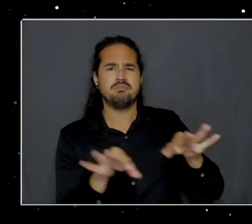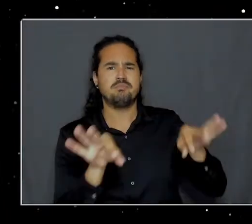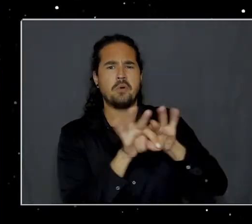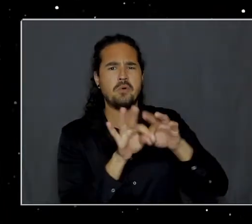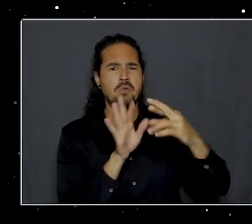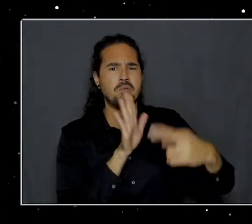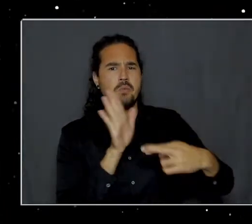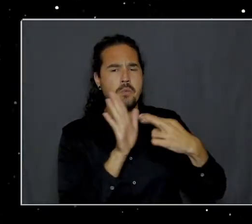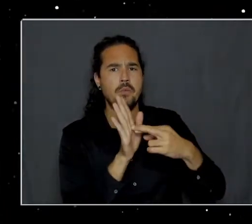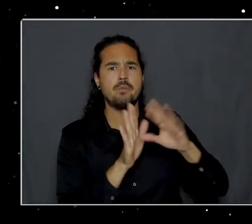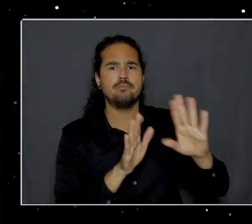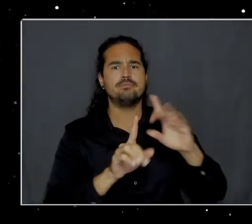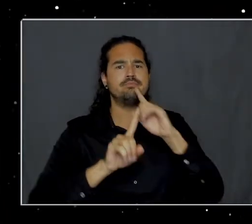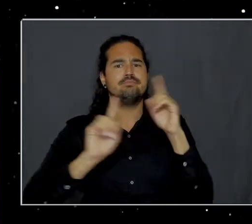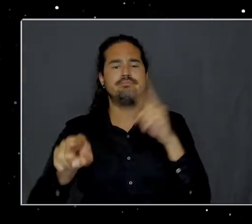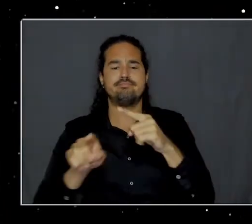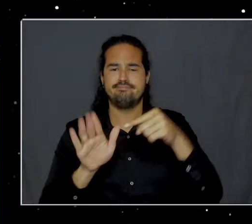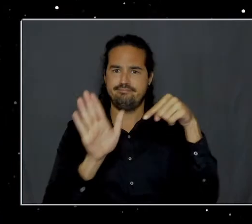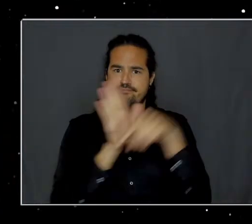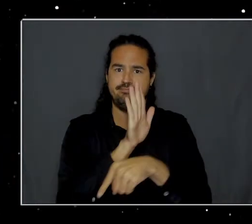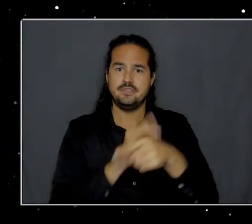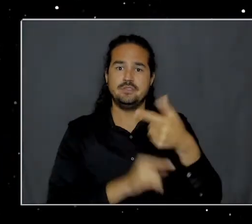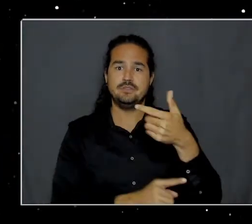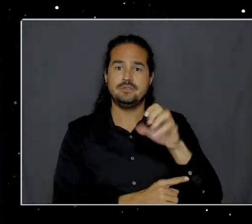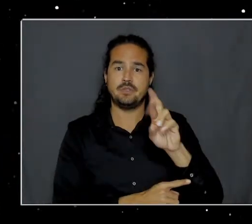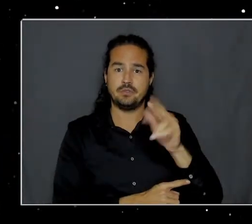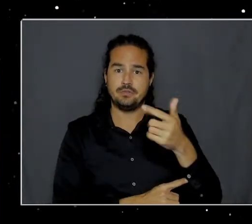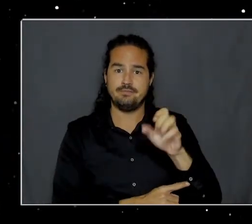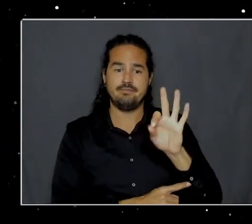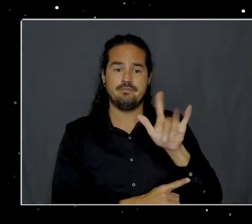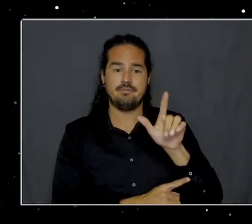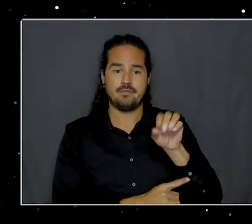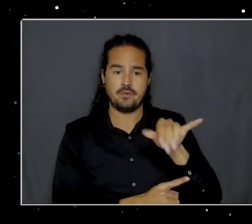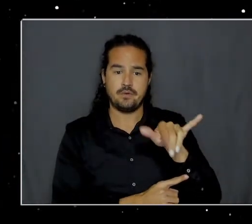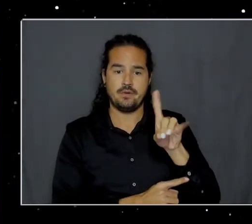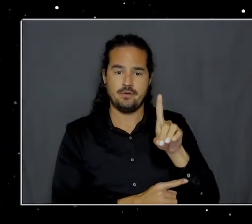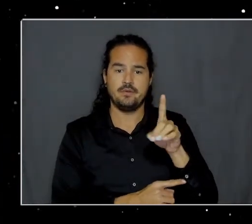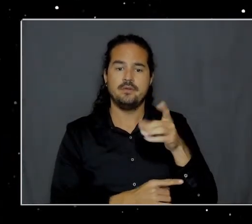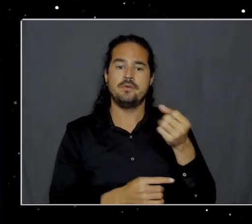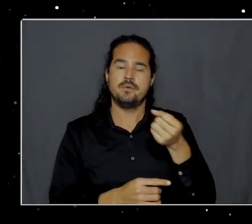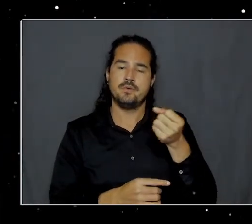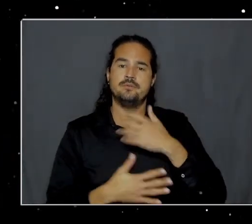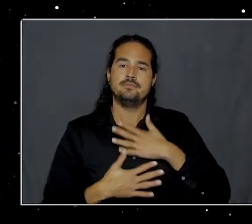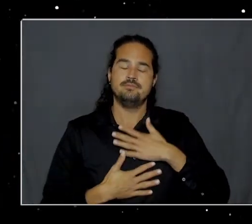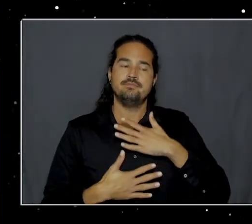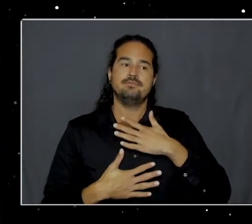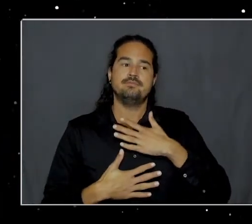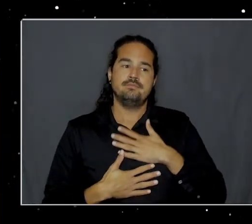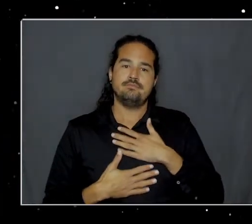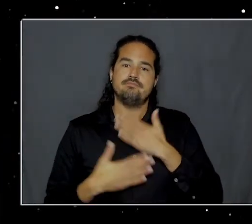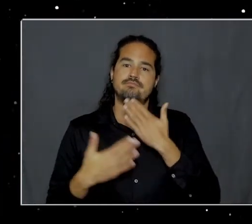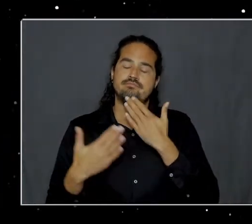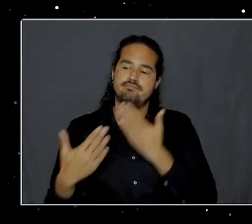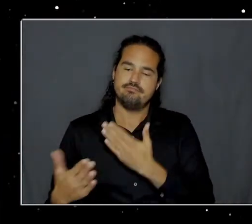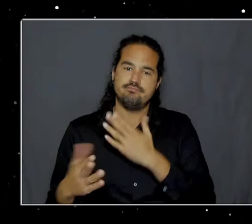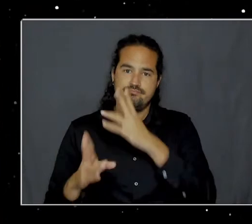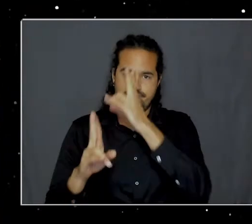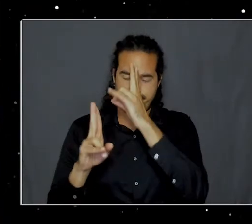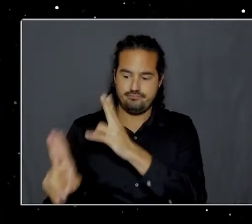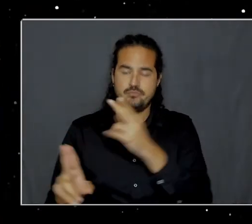THE MURDER OF GEORGE FLOYD. TAKE A NICE BREATH AND GRATITUDE